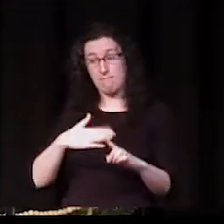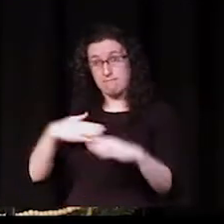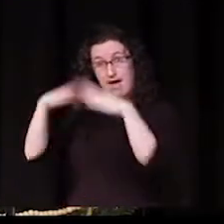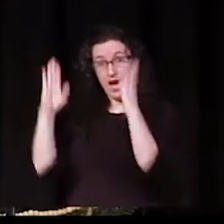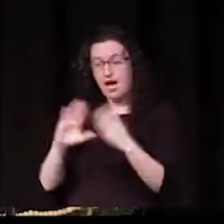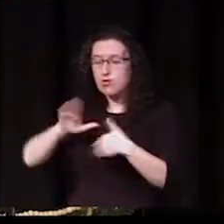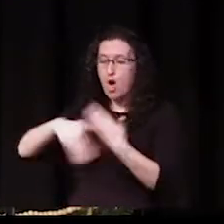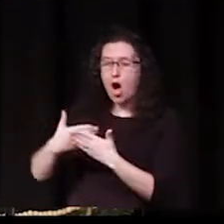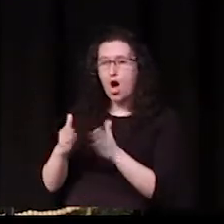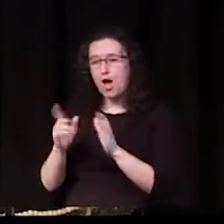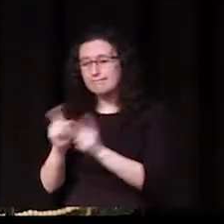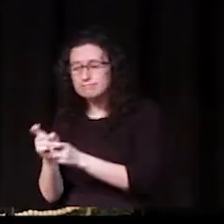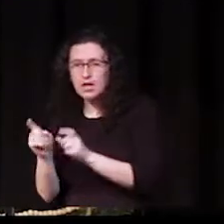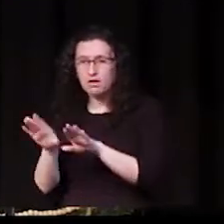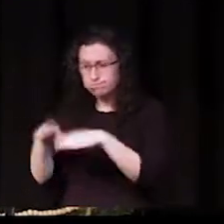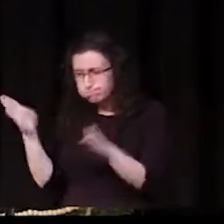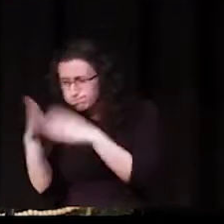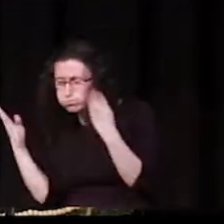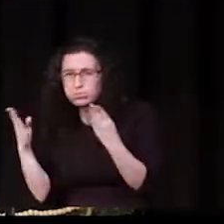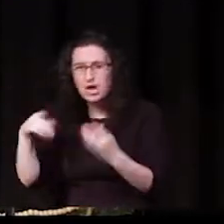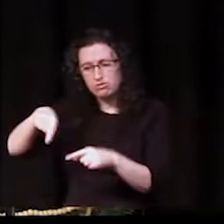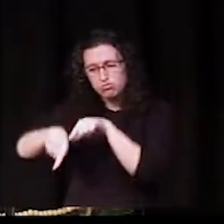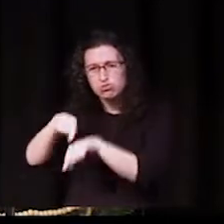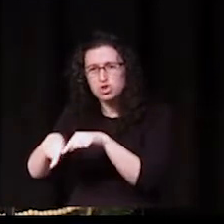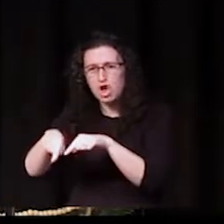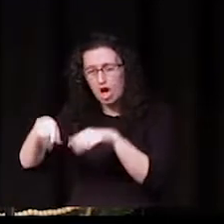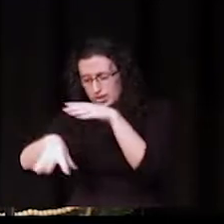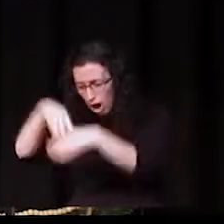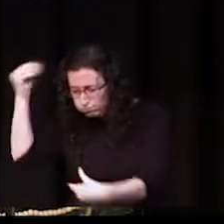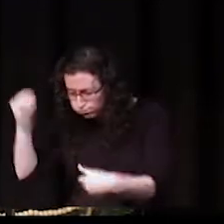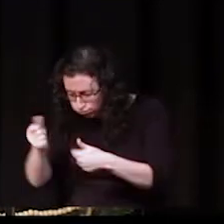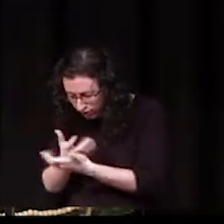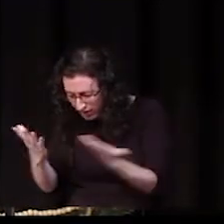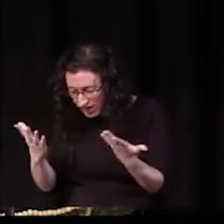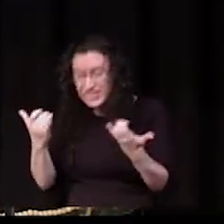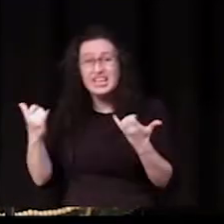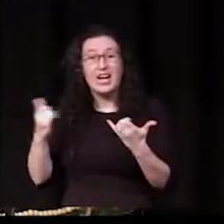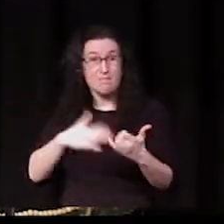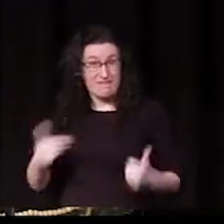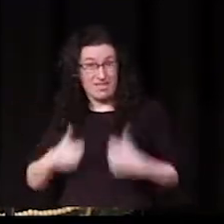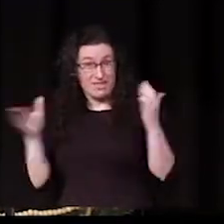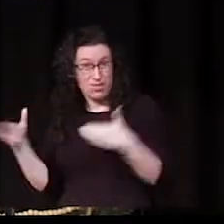the stockings are empty and it may or may not look like a tornado swept through my living room.